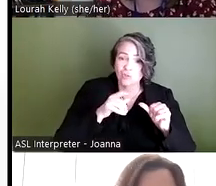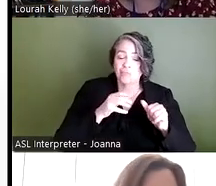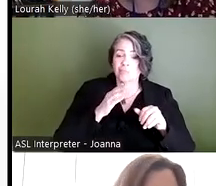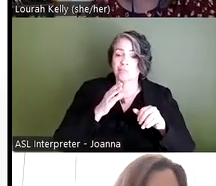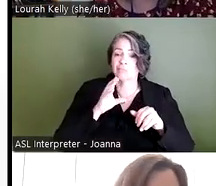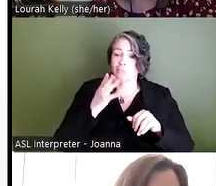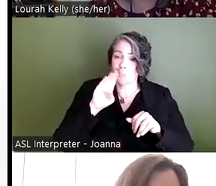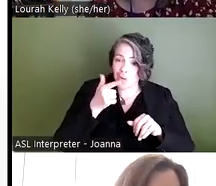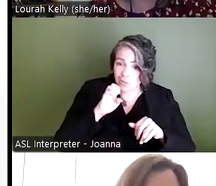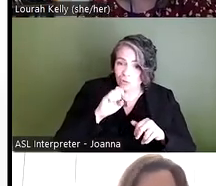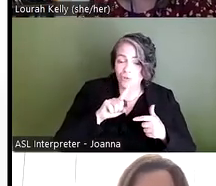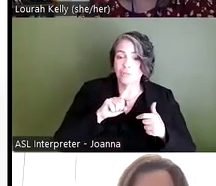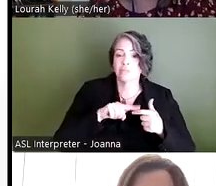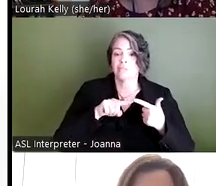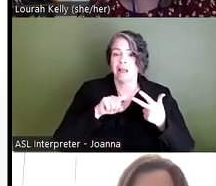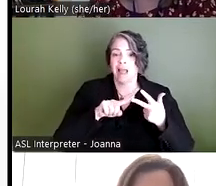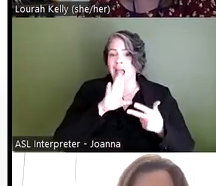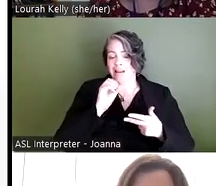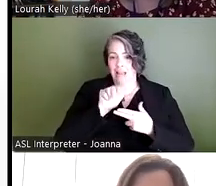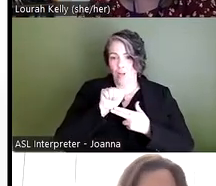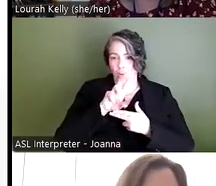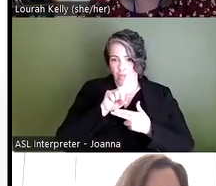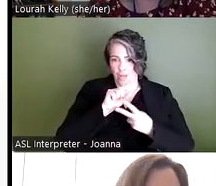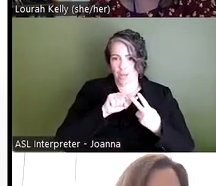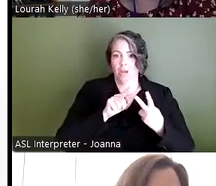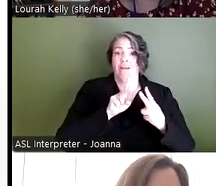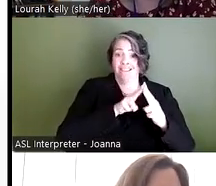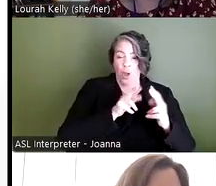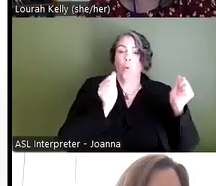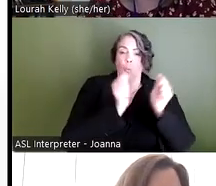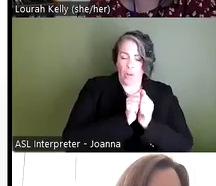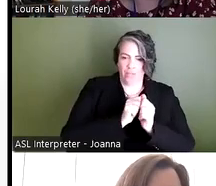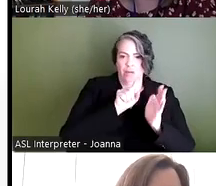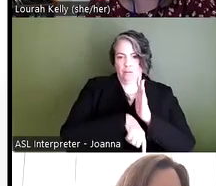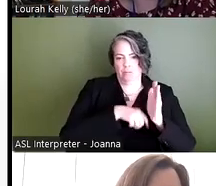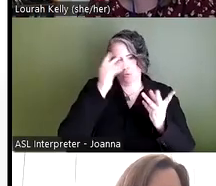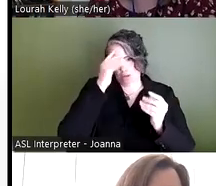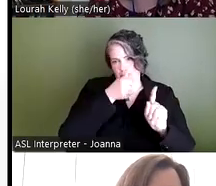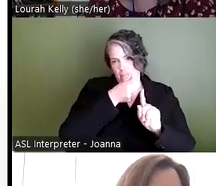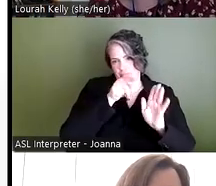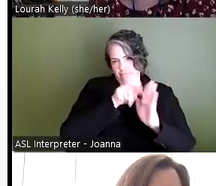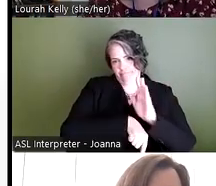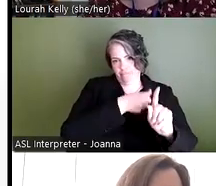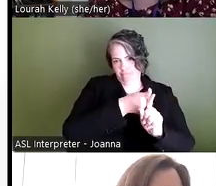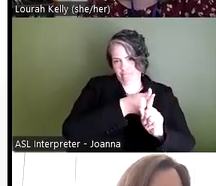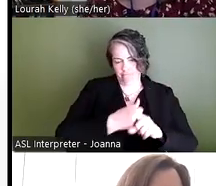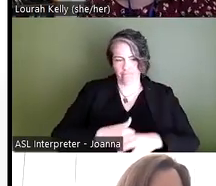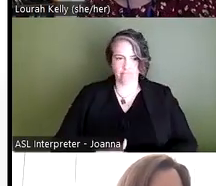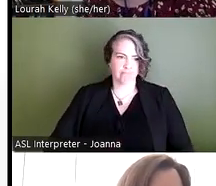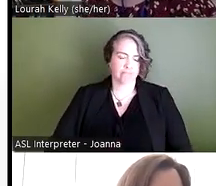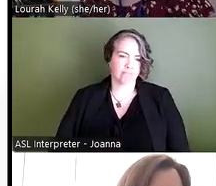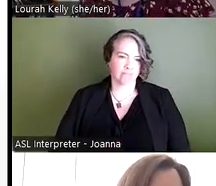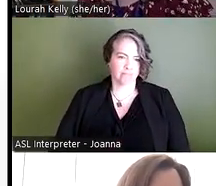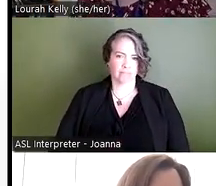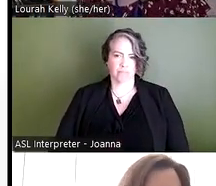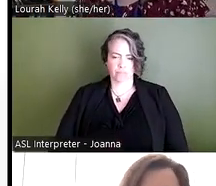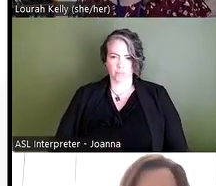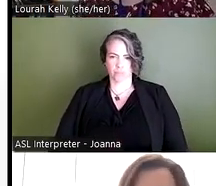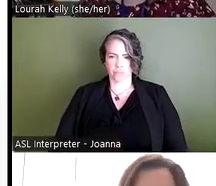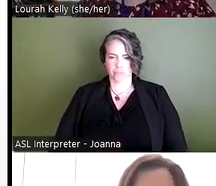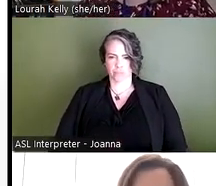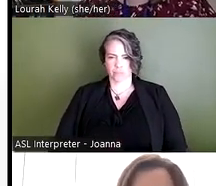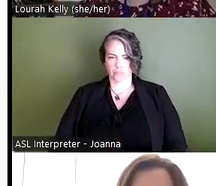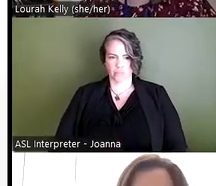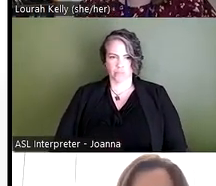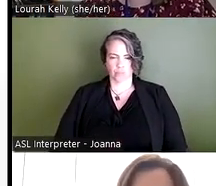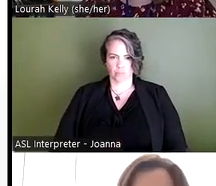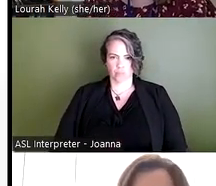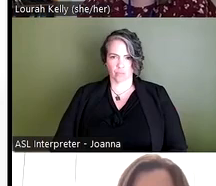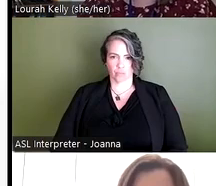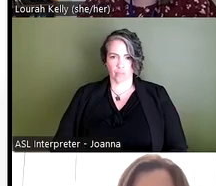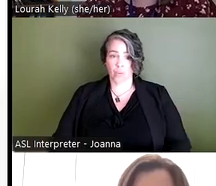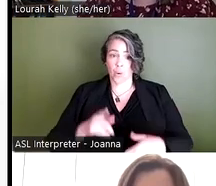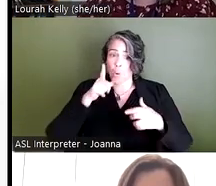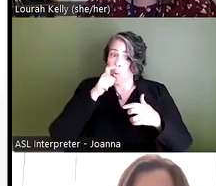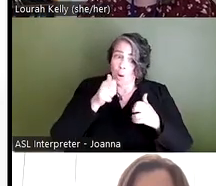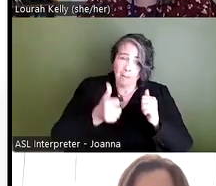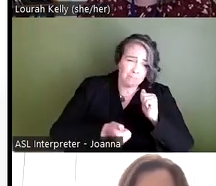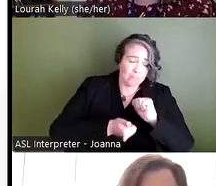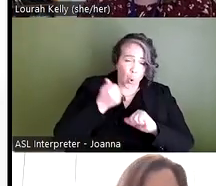and suicidal thoughts. Okay, so for who has the highest rates of suicidal thoughts and alcohol use